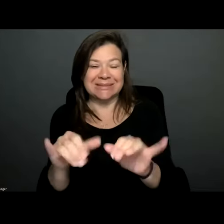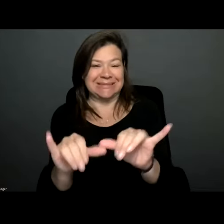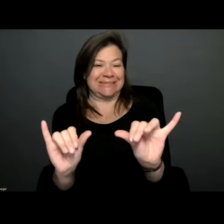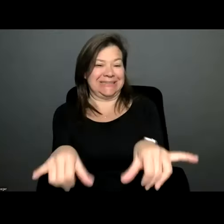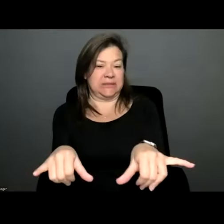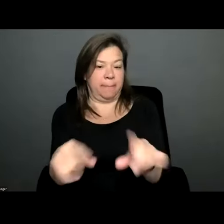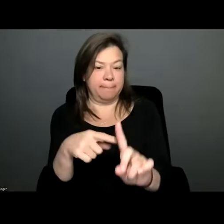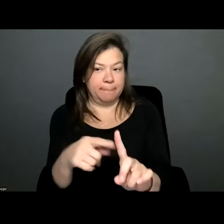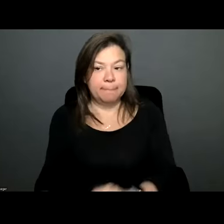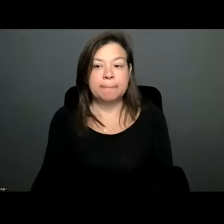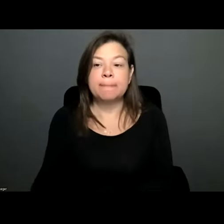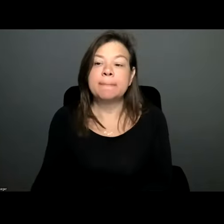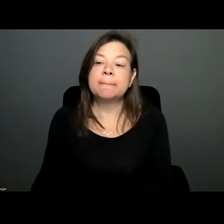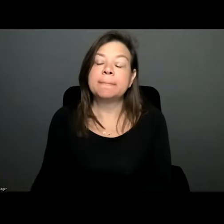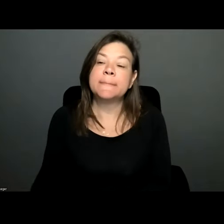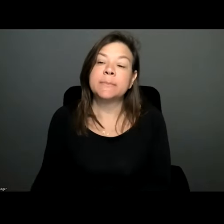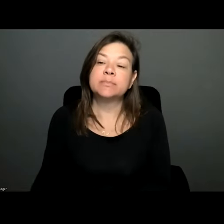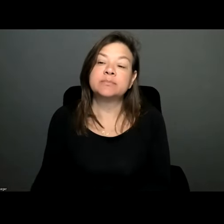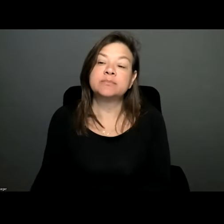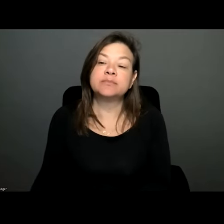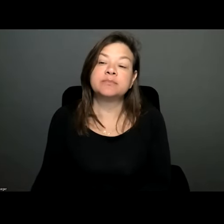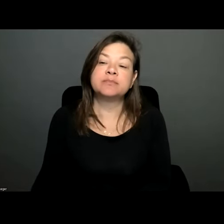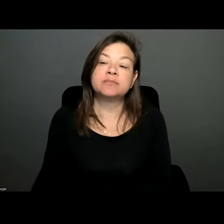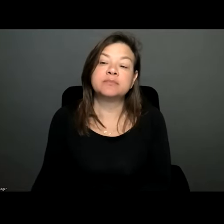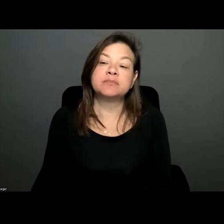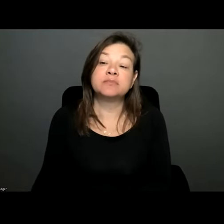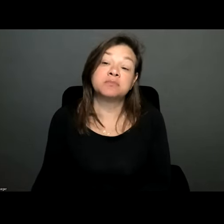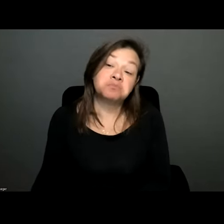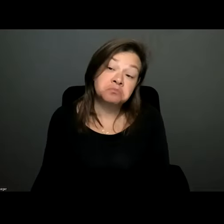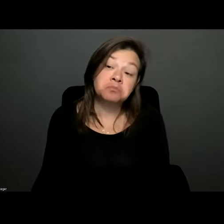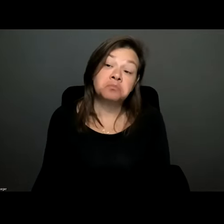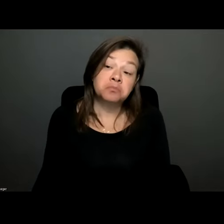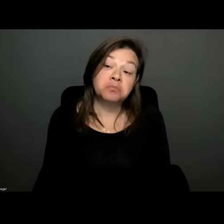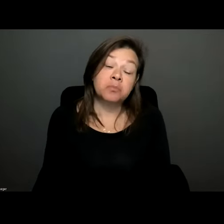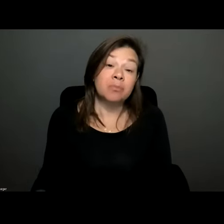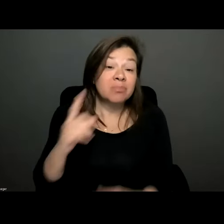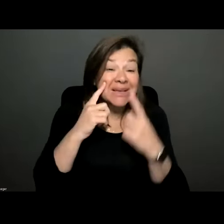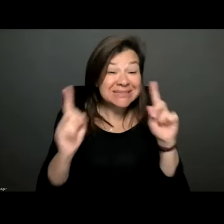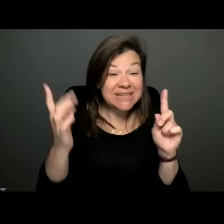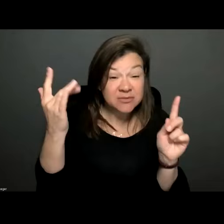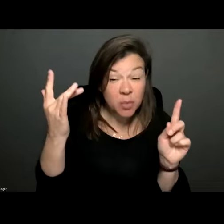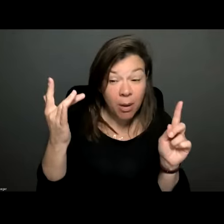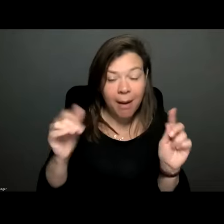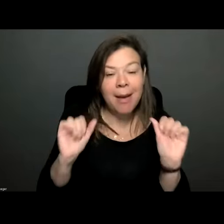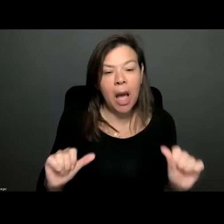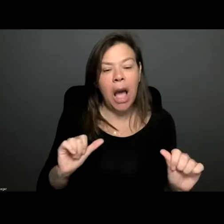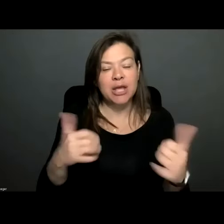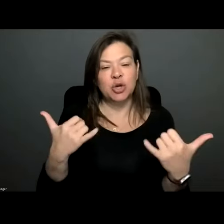And I think I was successful because I could play their game